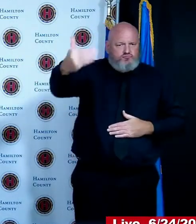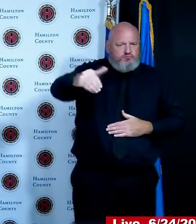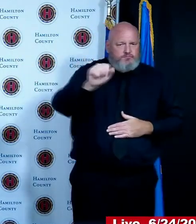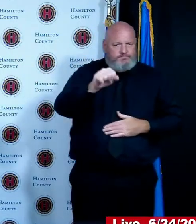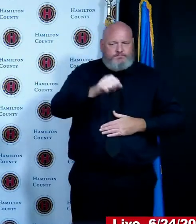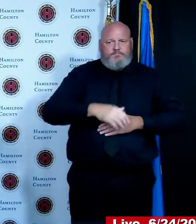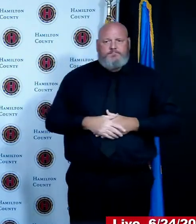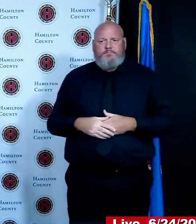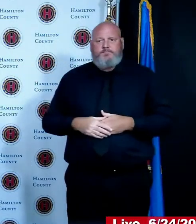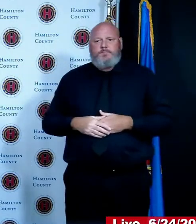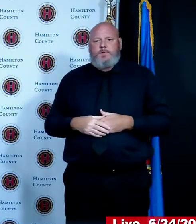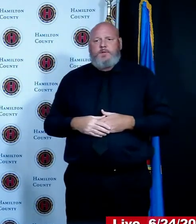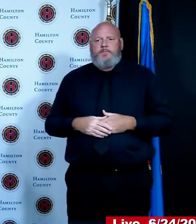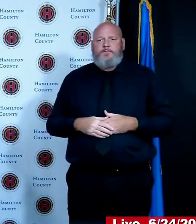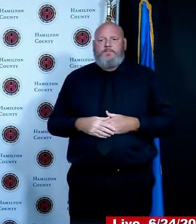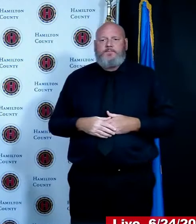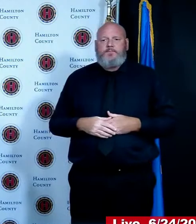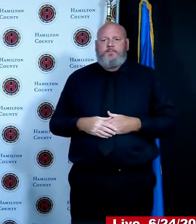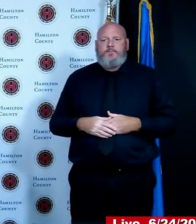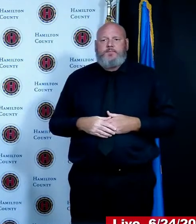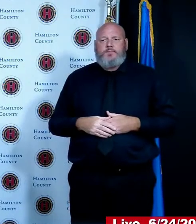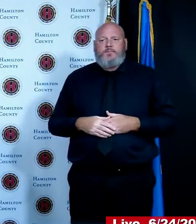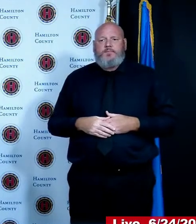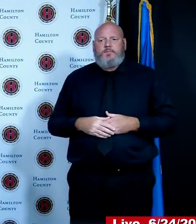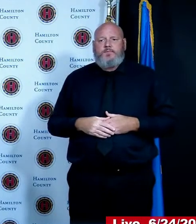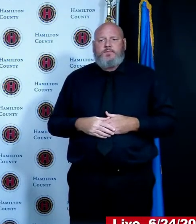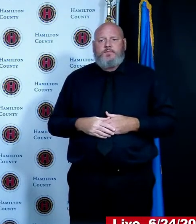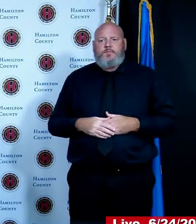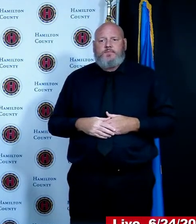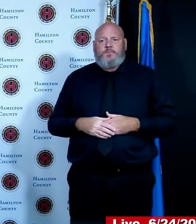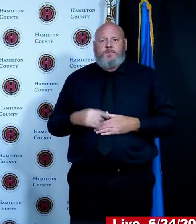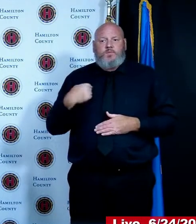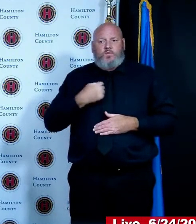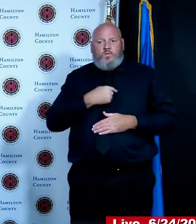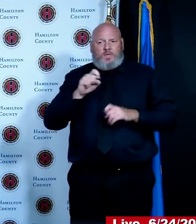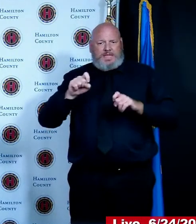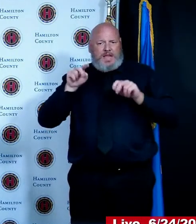to want people to go there for testing HCPH.org it's a great resource and I